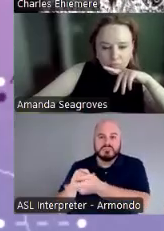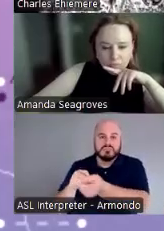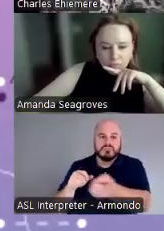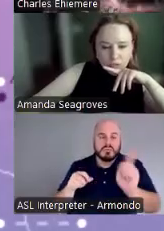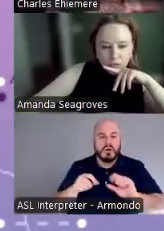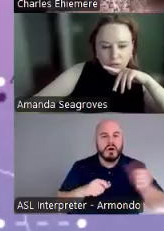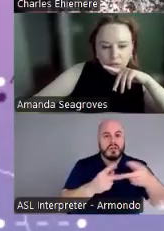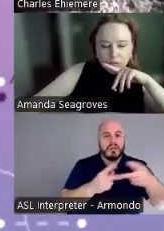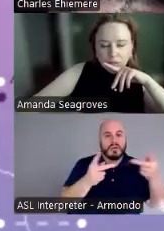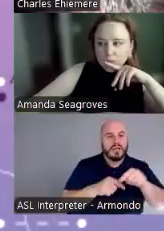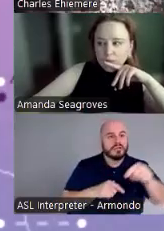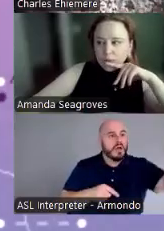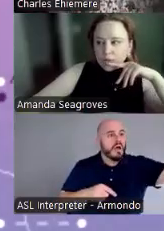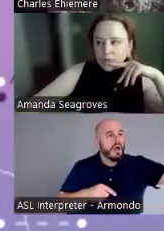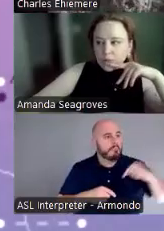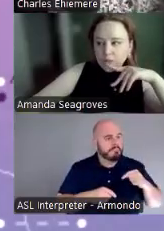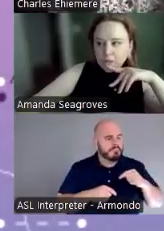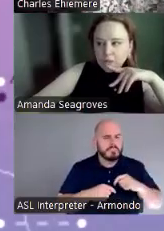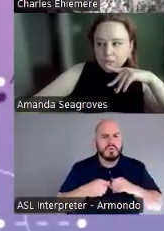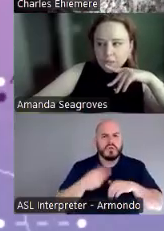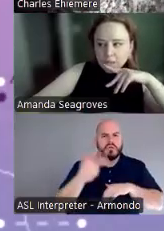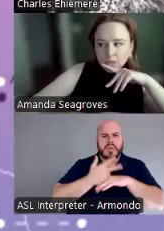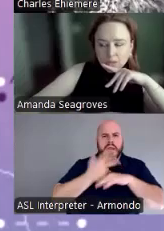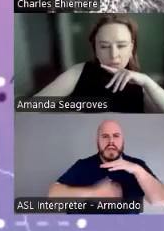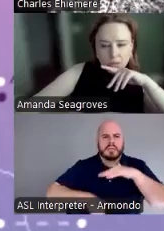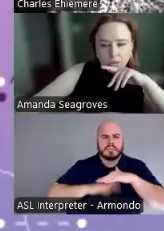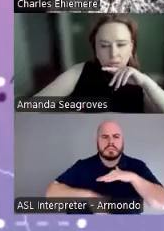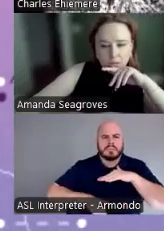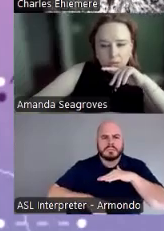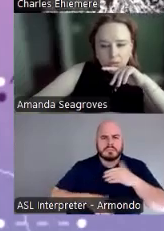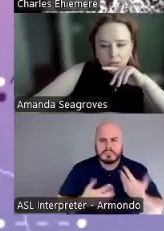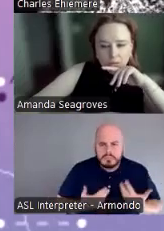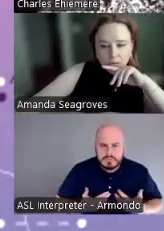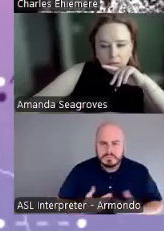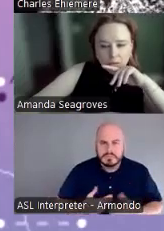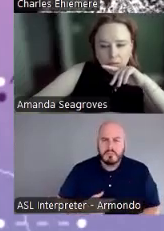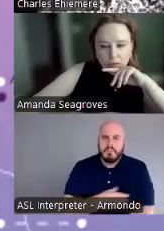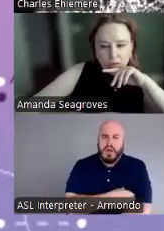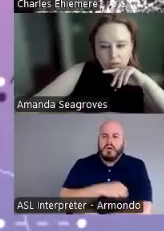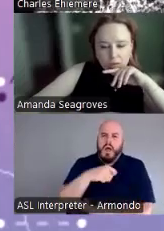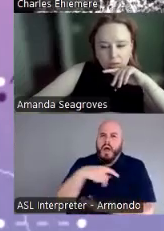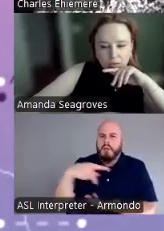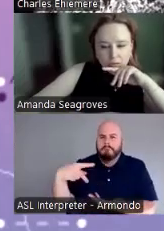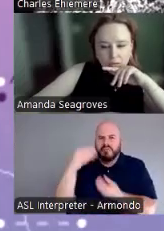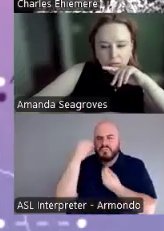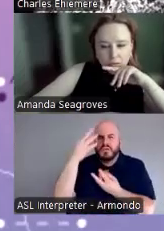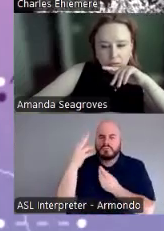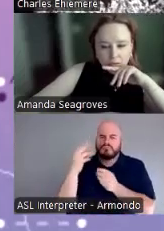So you could see the power of that [AUDIO OUT] that network.